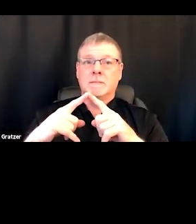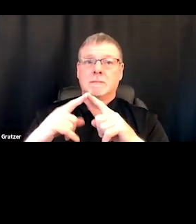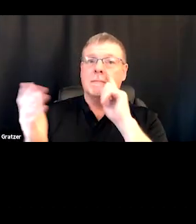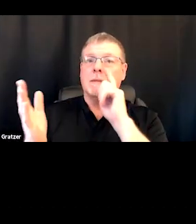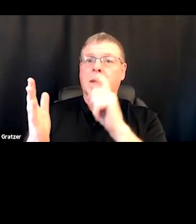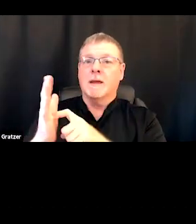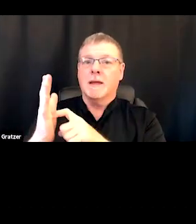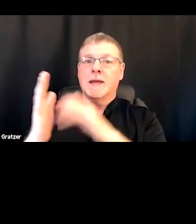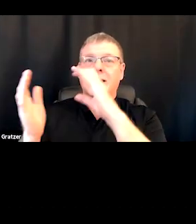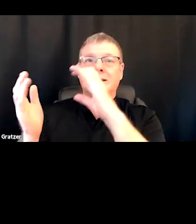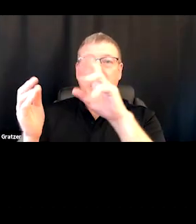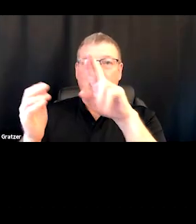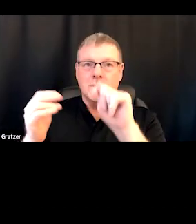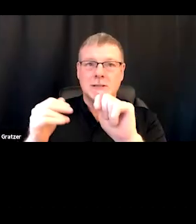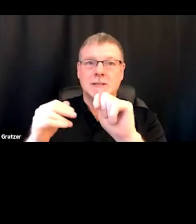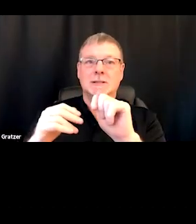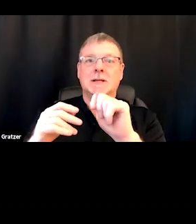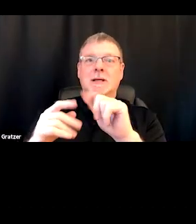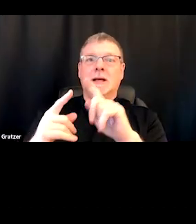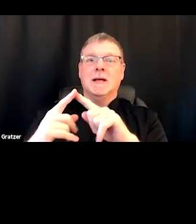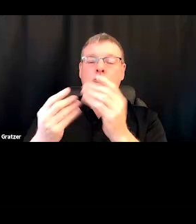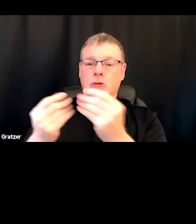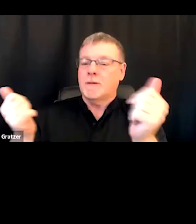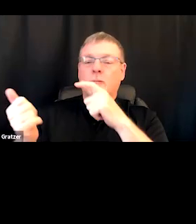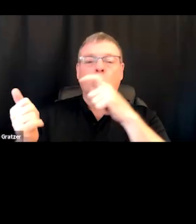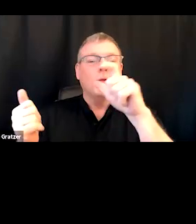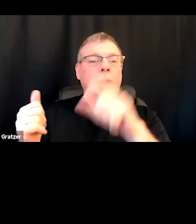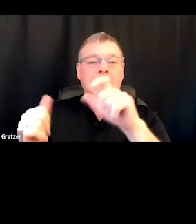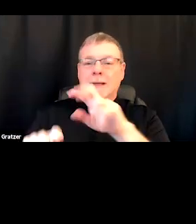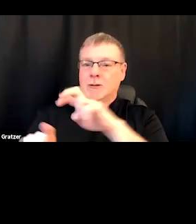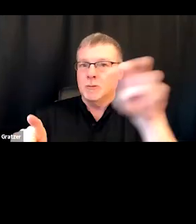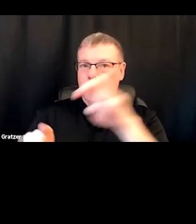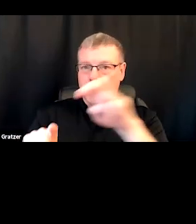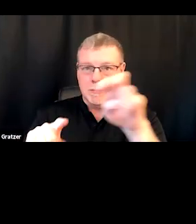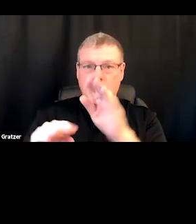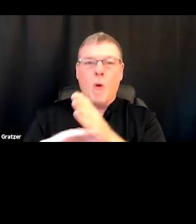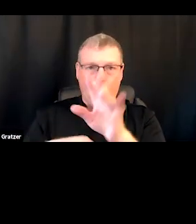CRT units resolved calls on scene without the need for transport over 70% of the time.